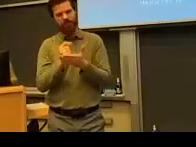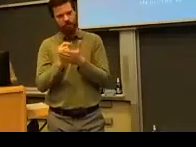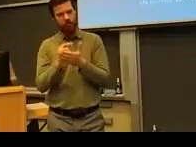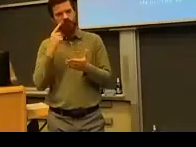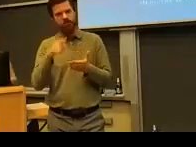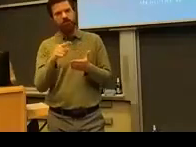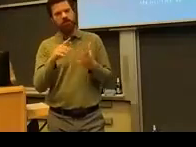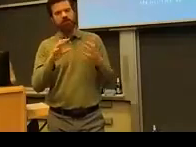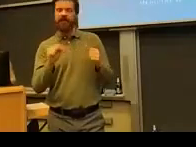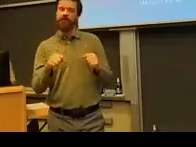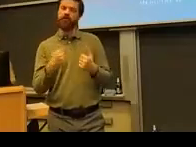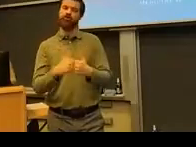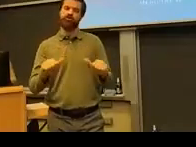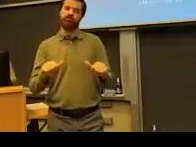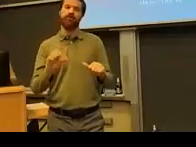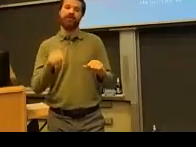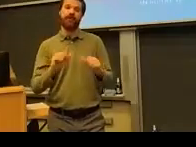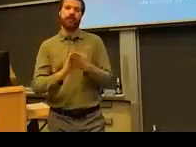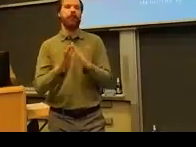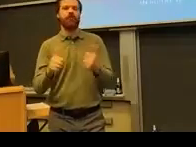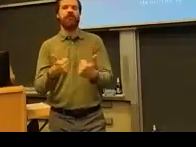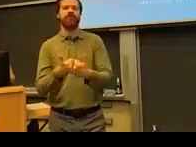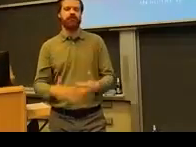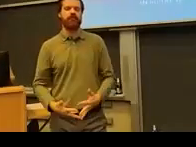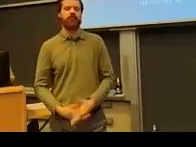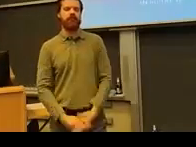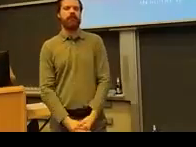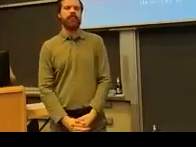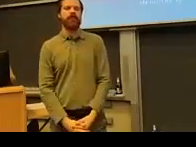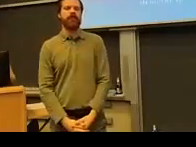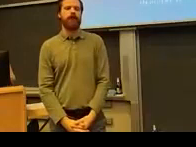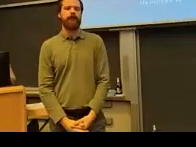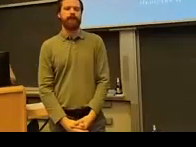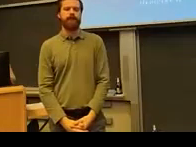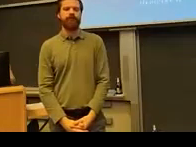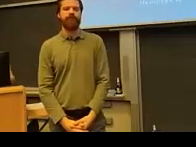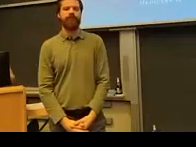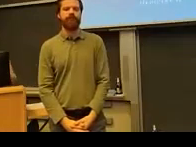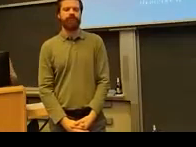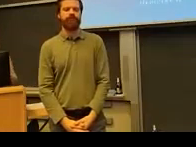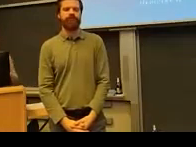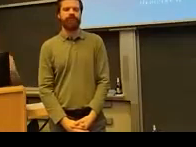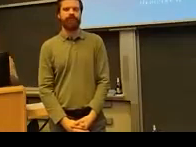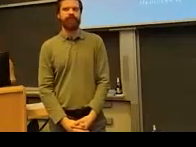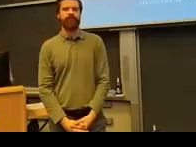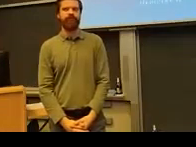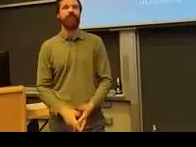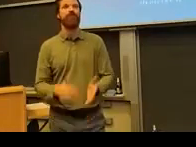very challenging um I think a lot of the times um we just aren't taught how to talk to this